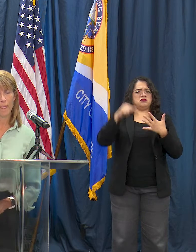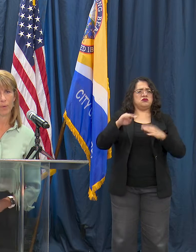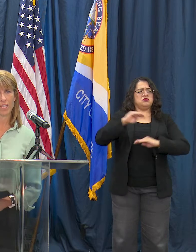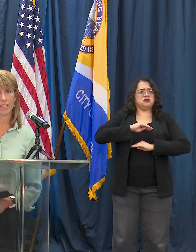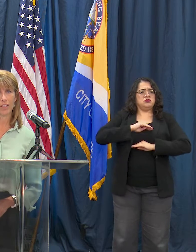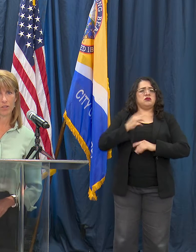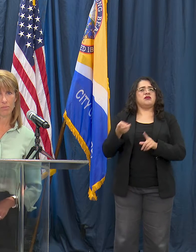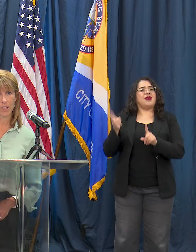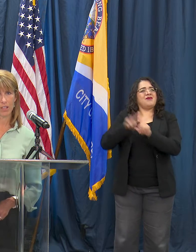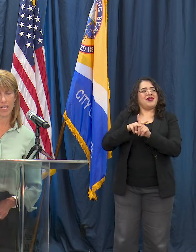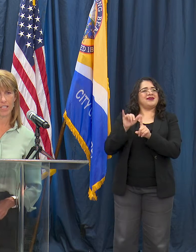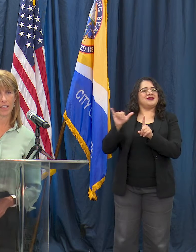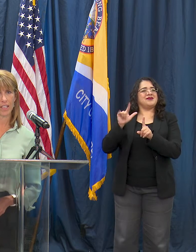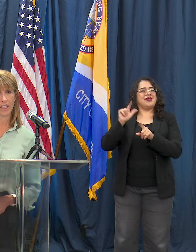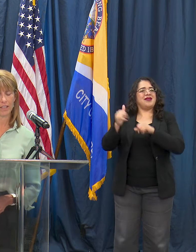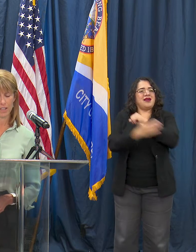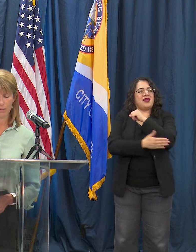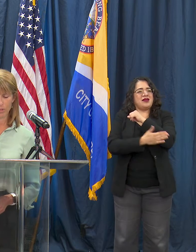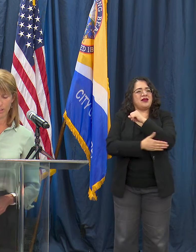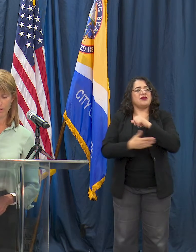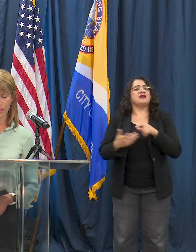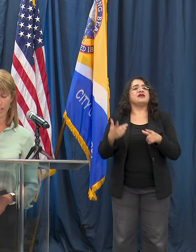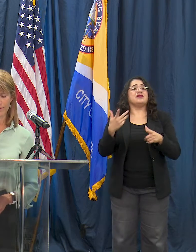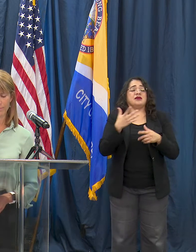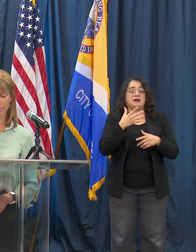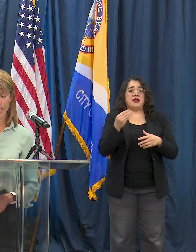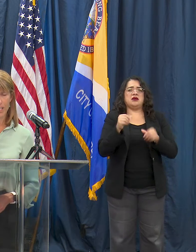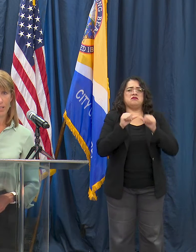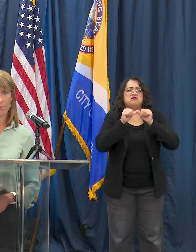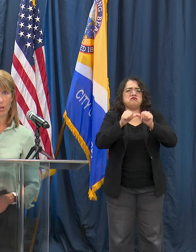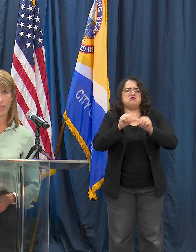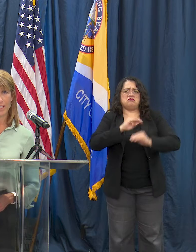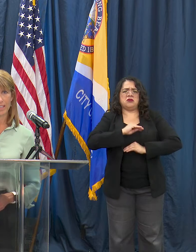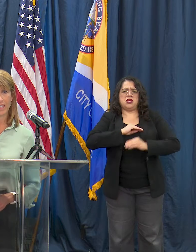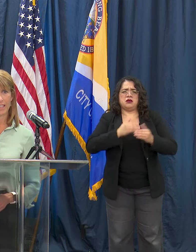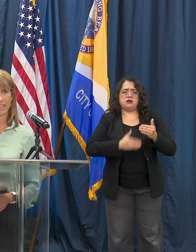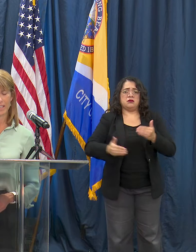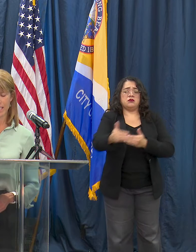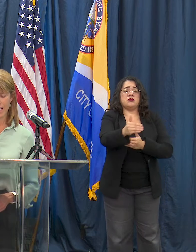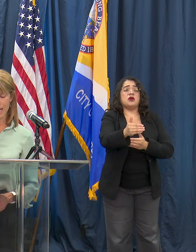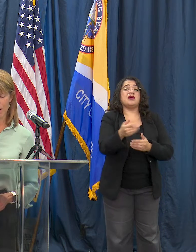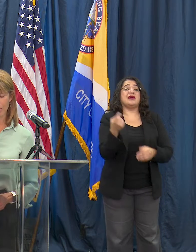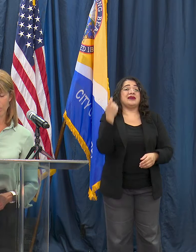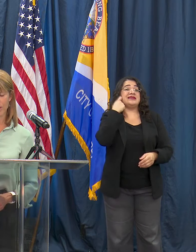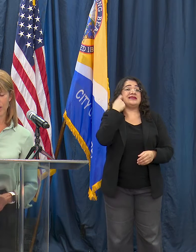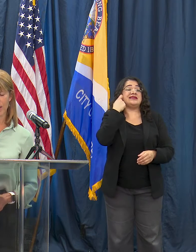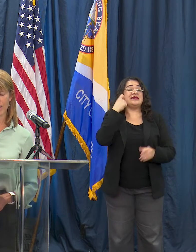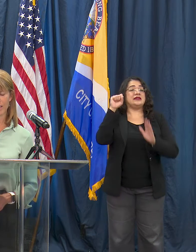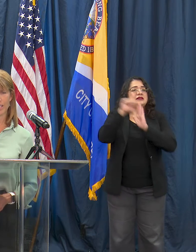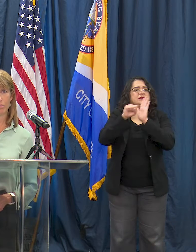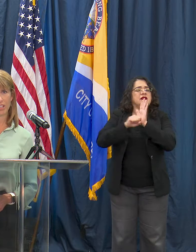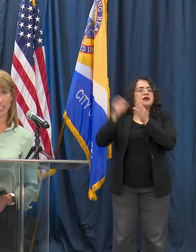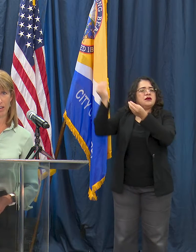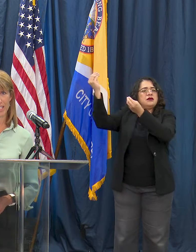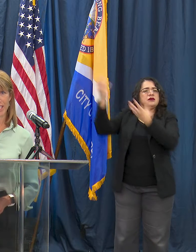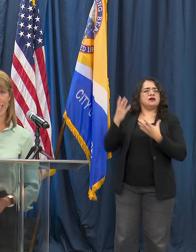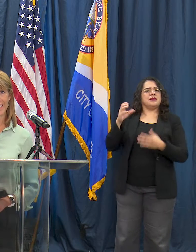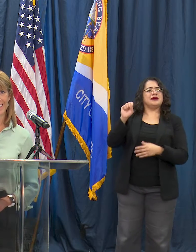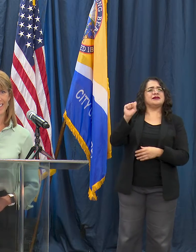and we continue to meet the criteria moving forward. More recently, the state came out with what they're calling "stability criteria"